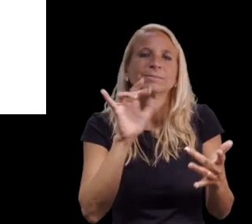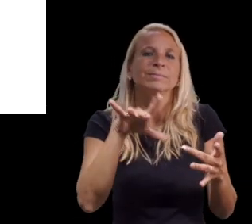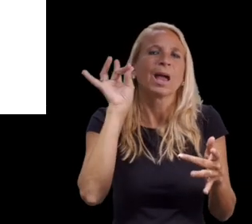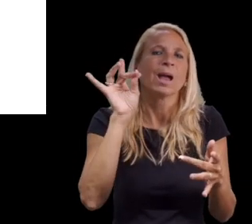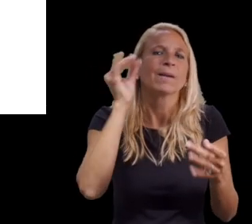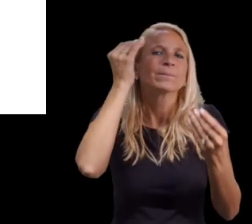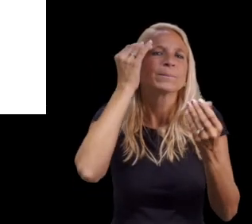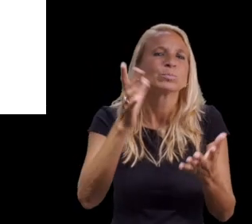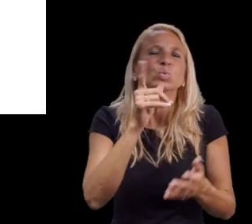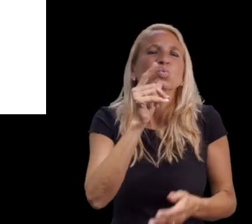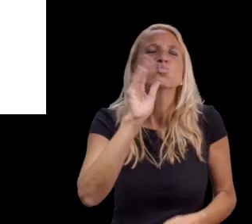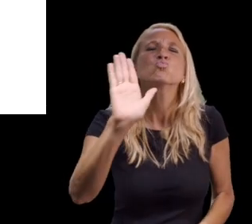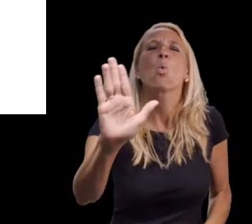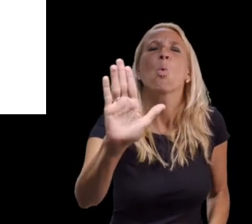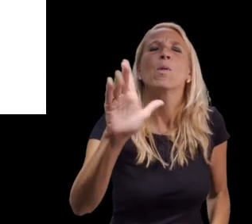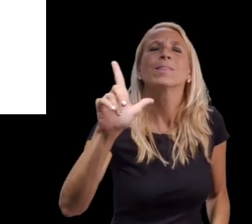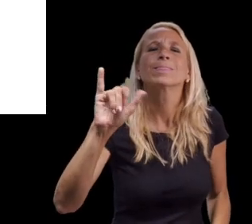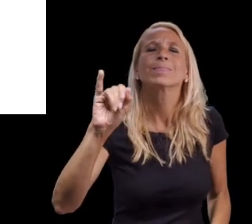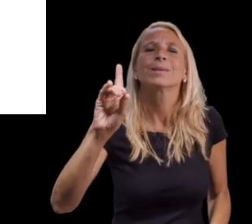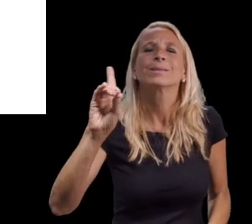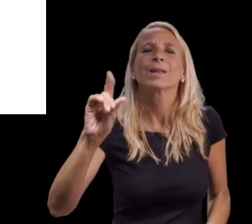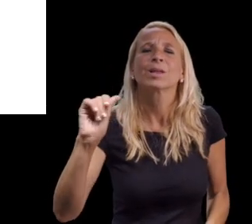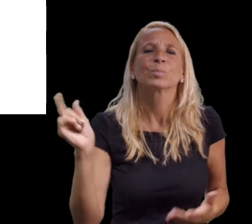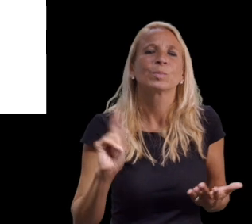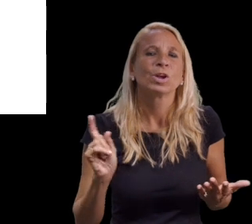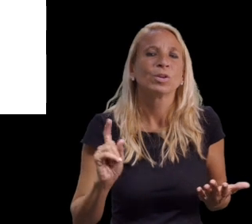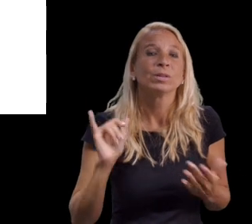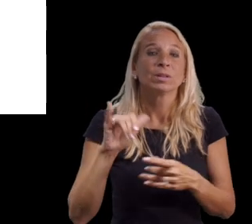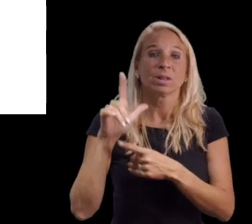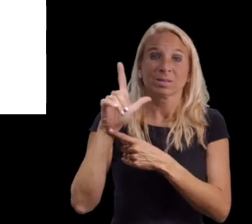to find out more information on possibly who your LIDDA is.